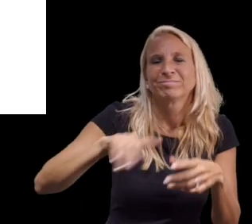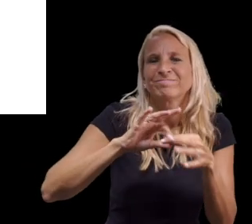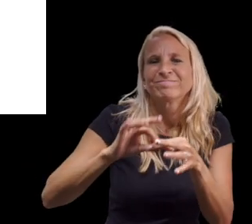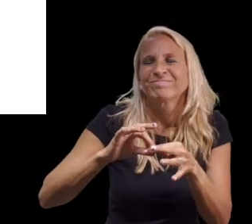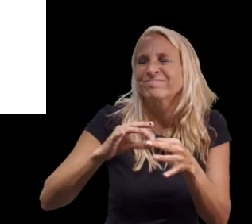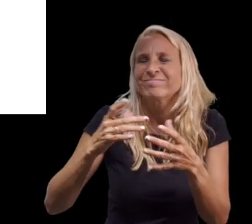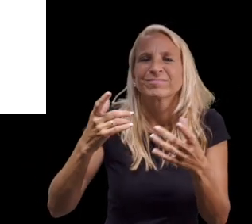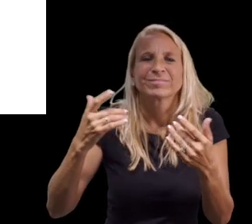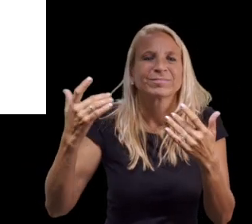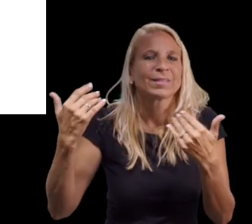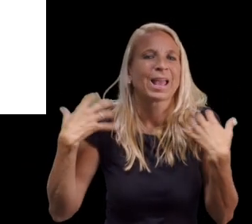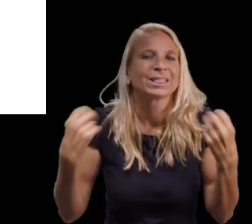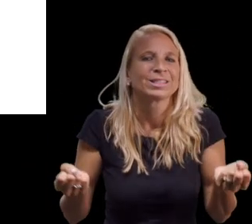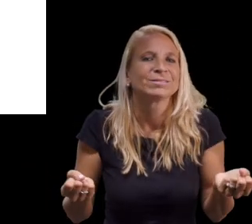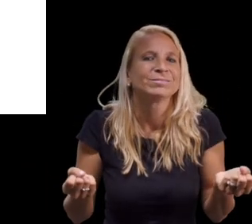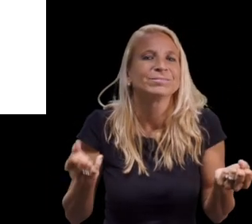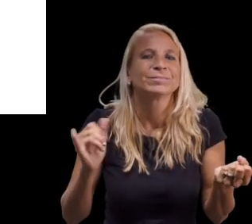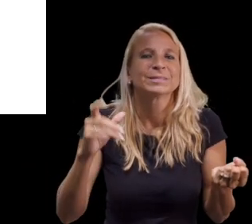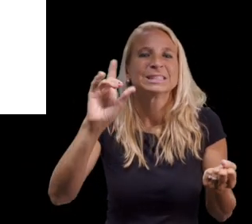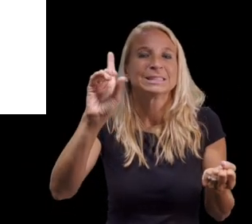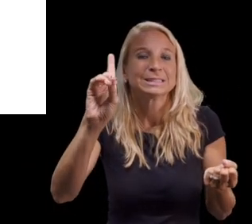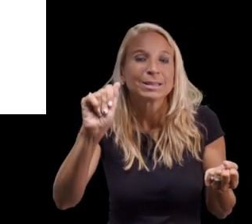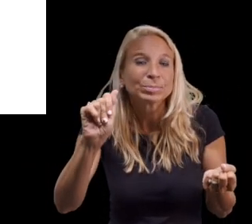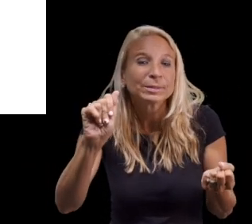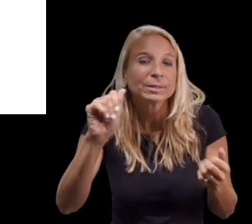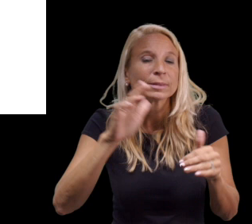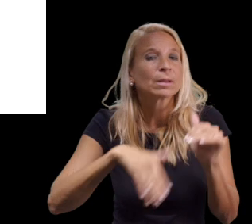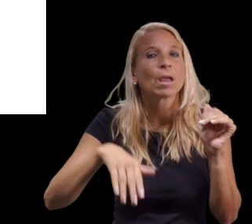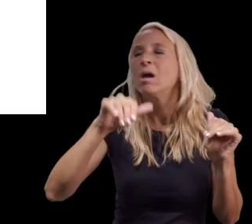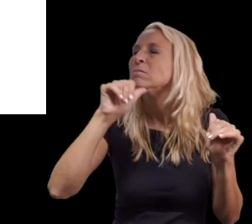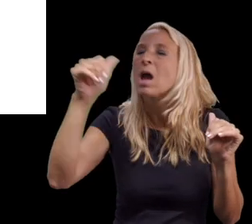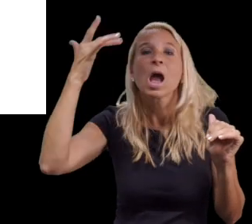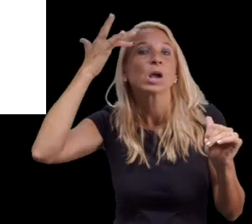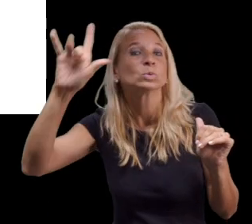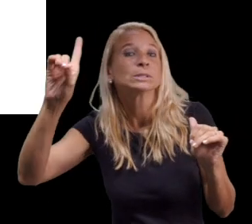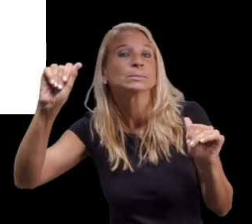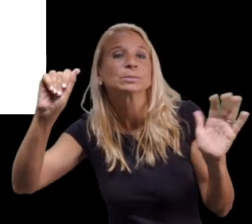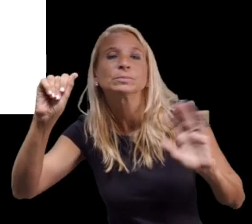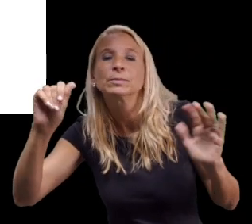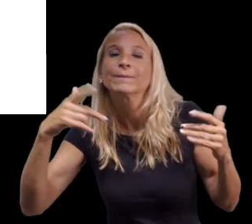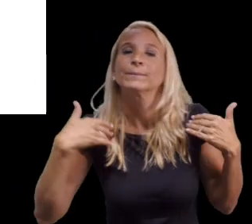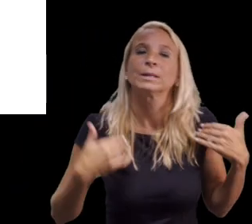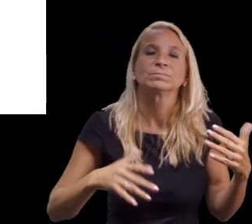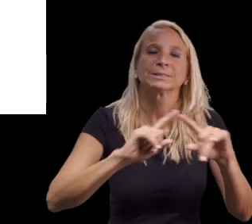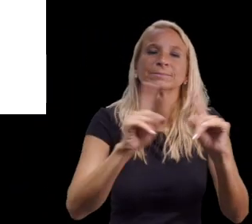Again, a related condition is a disability other than an intellectual disability or a mental illness